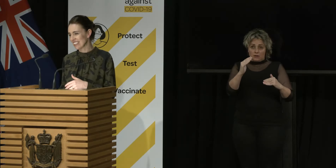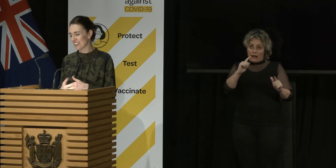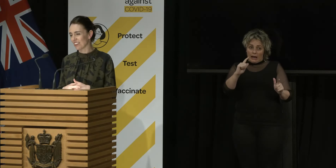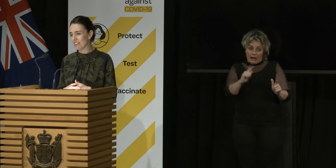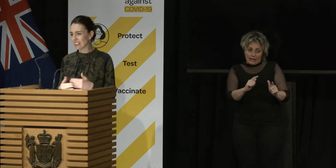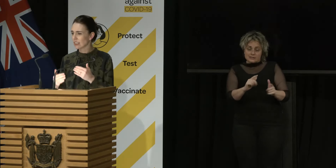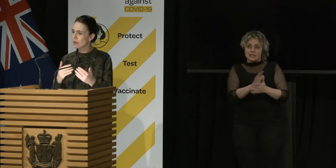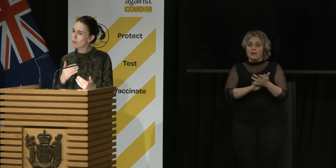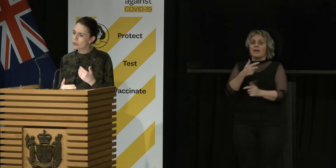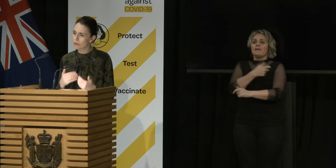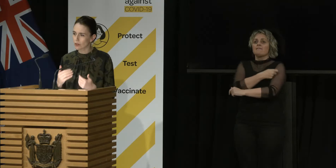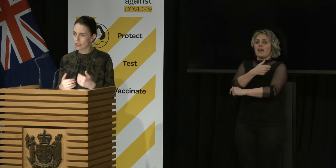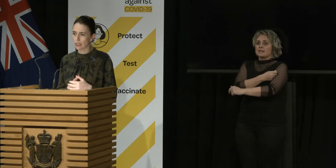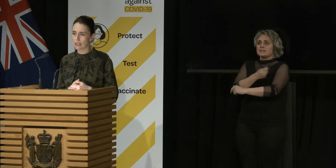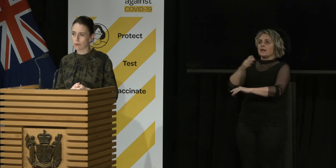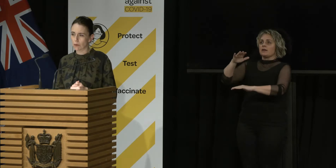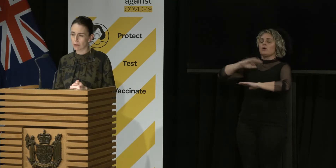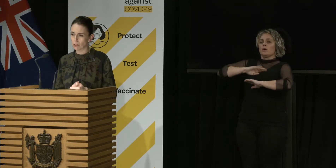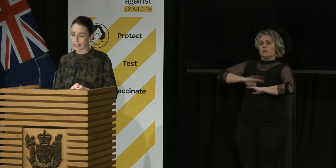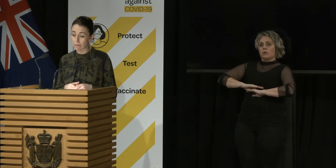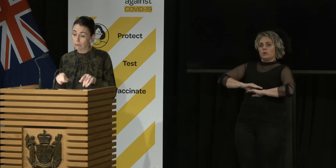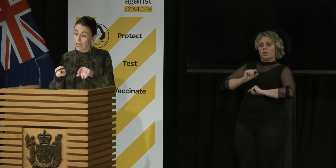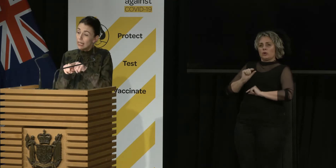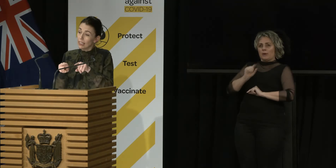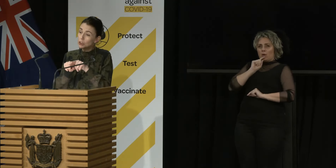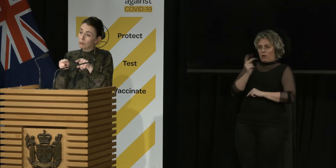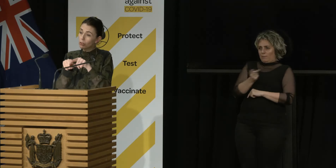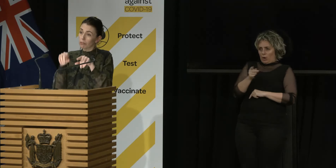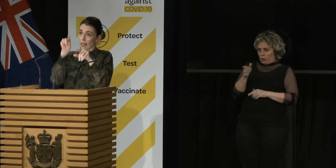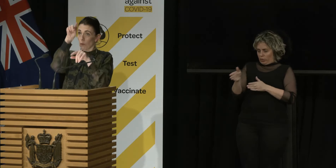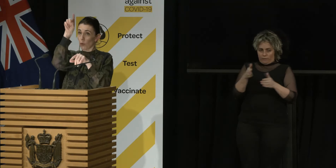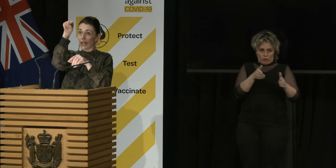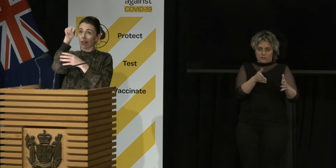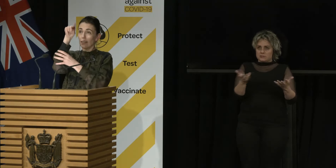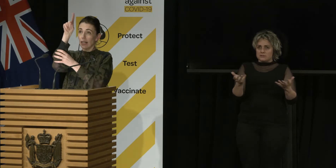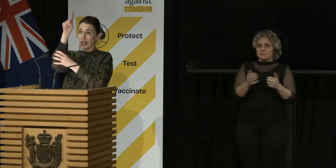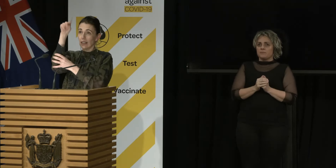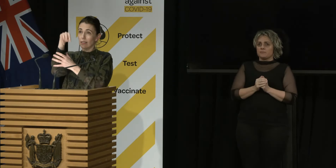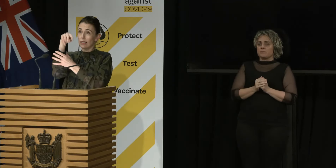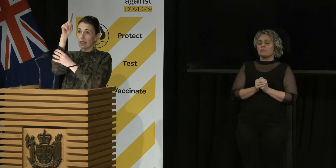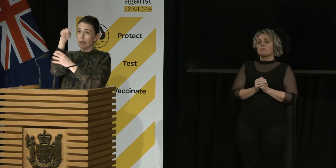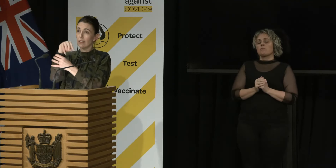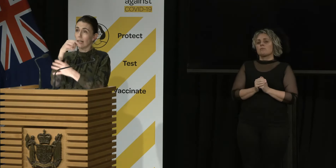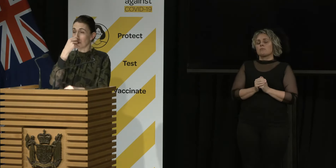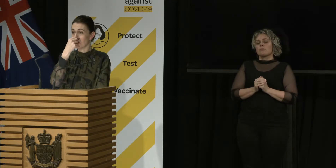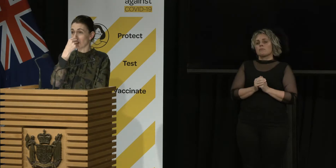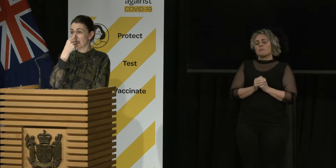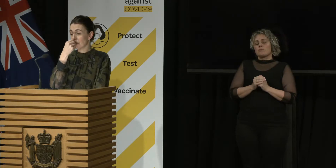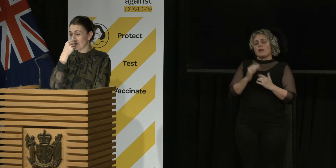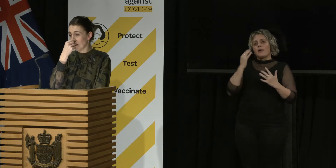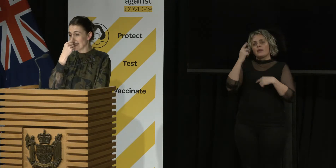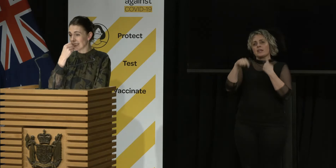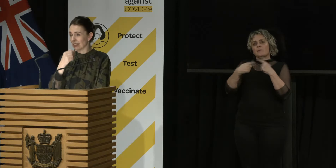of the outbreak. Continuing to drive it down, those numbers are low, of course you have